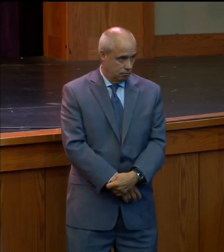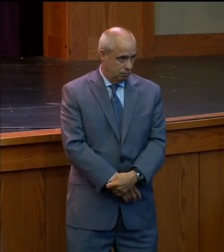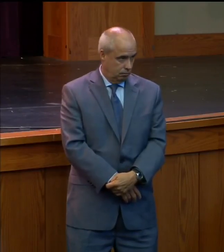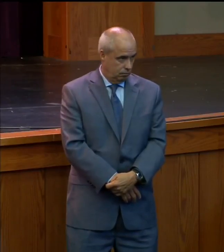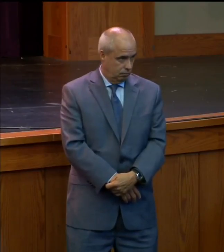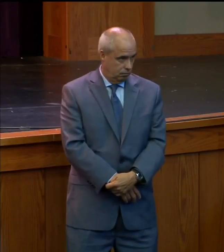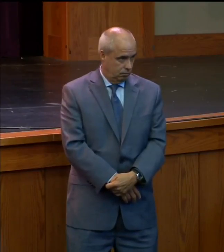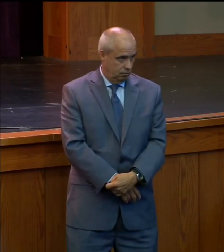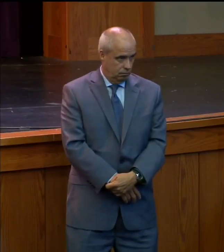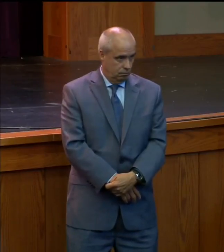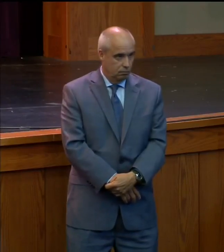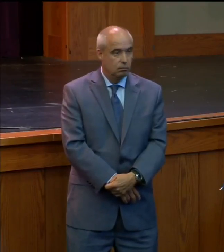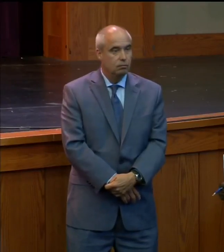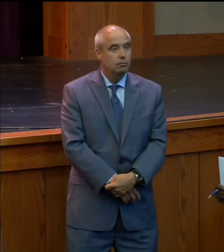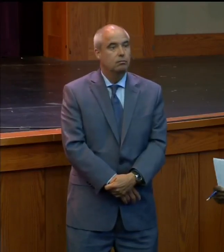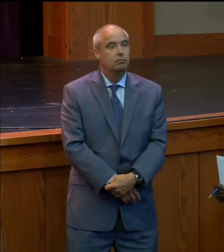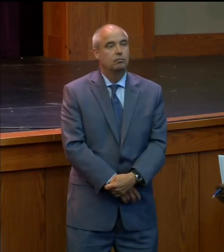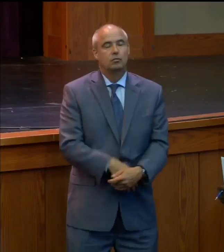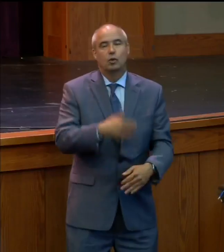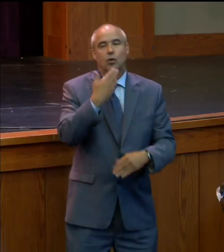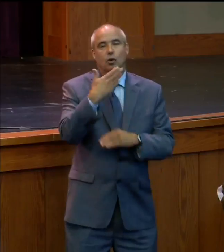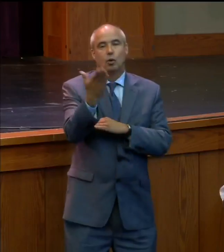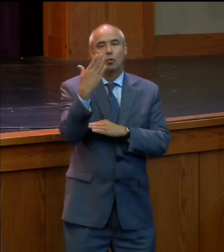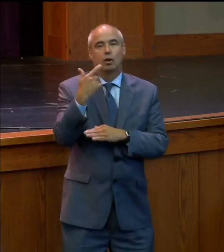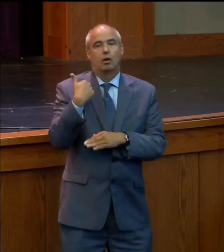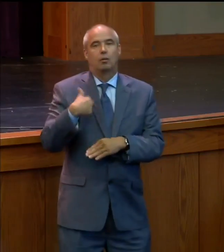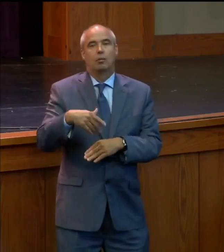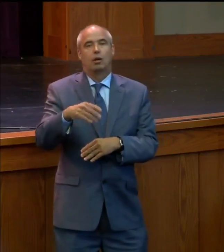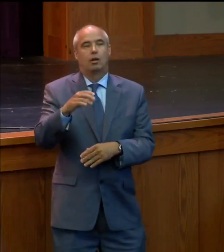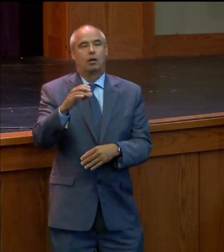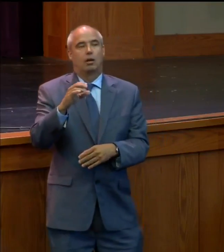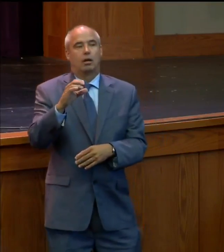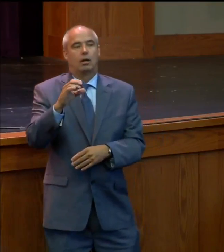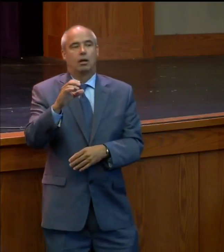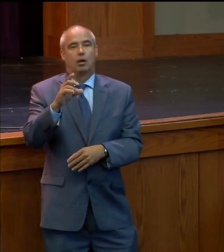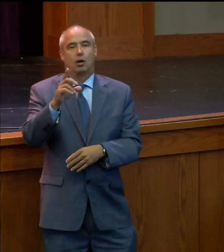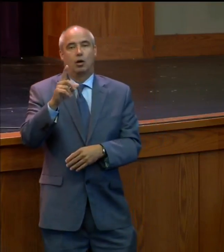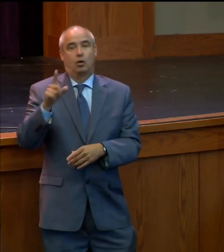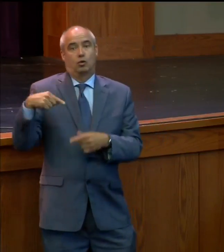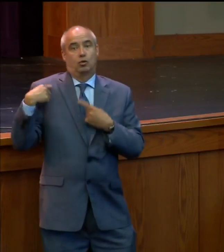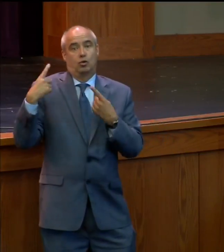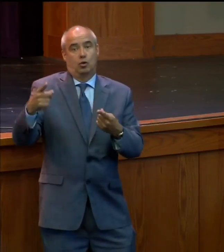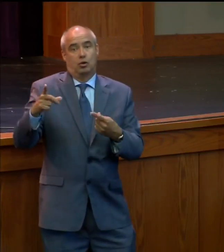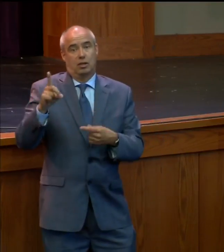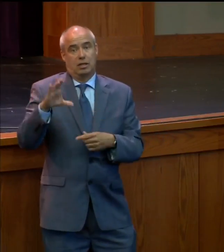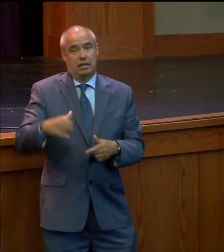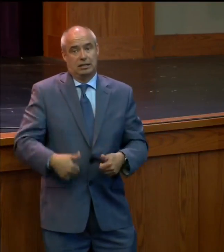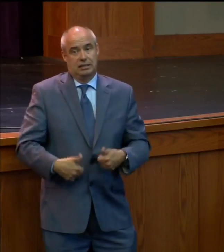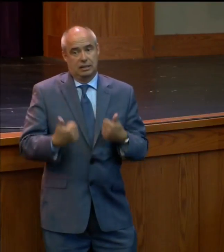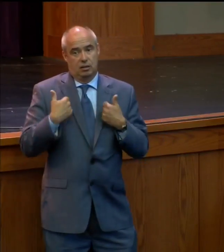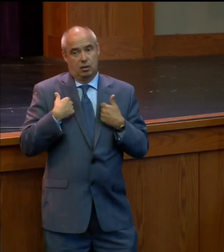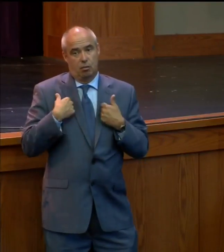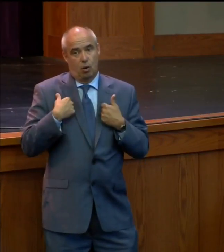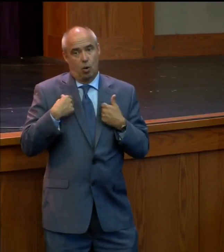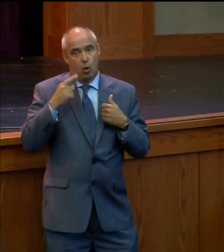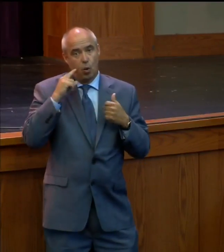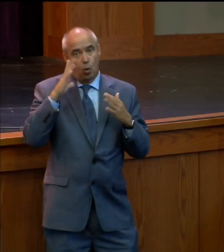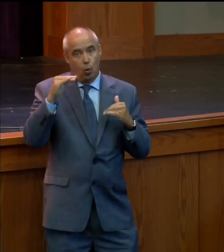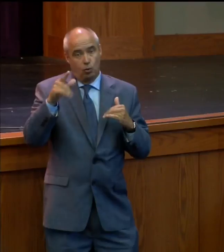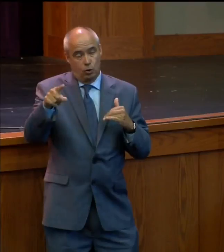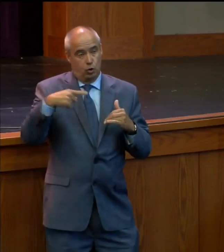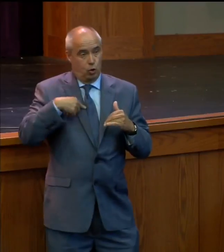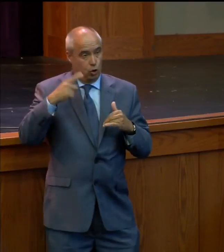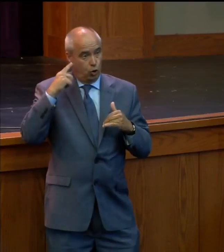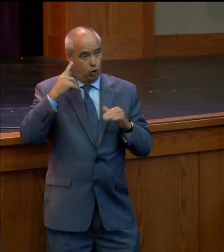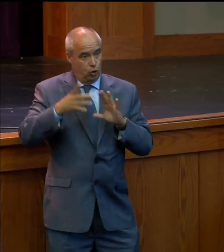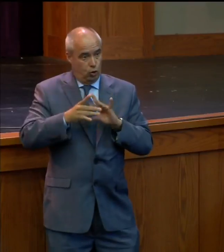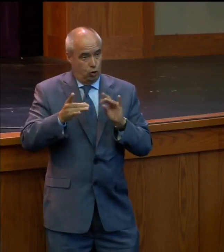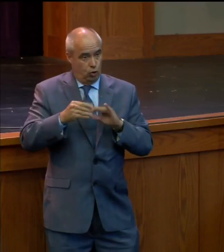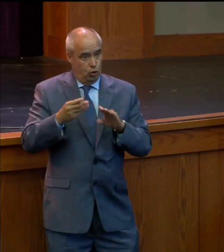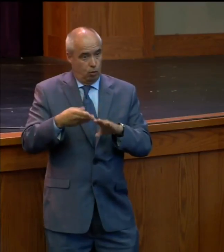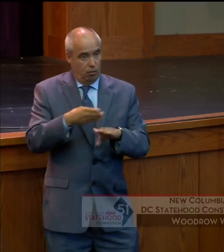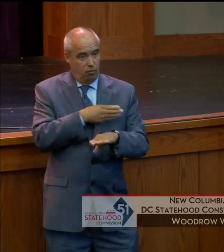I'M A LONG-TERM D.C. RESIDENT AND I HOPE THAT YOU HAVE HEARD